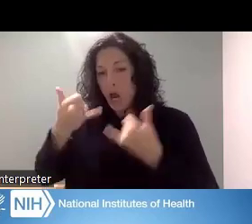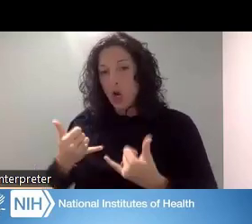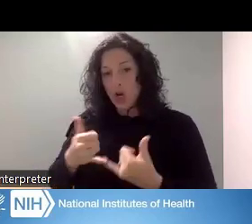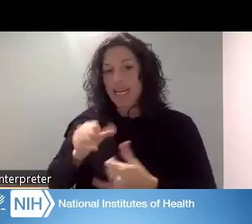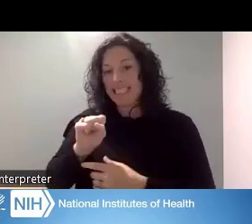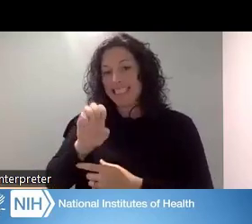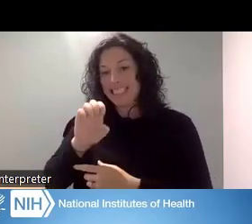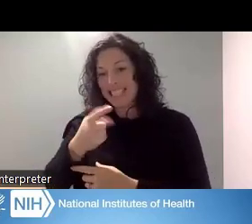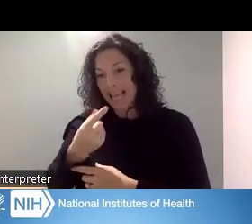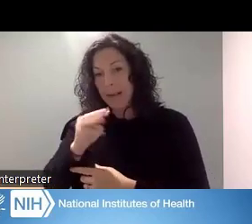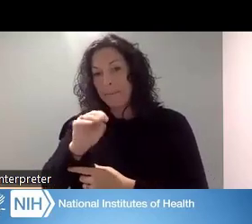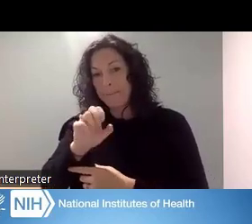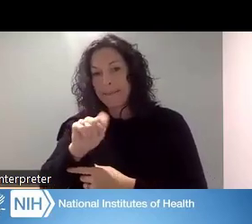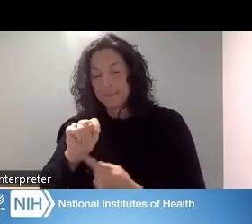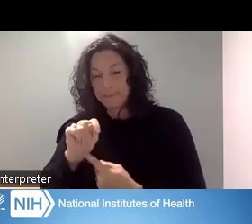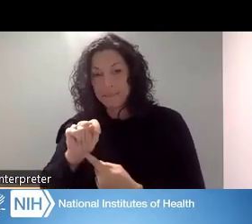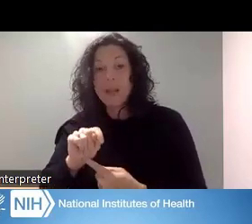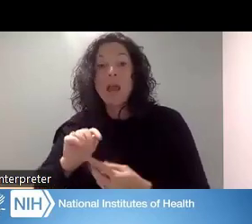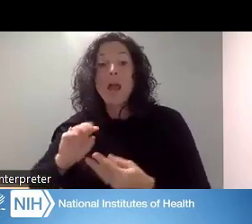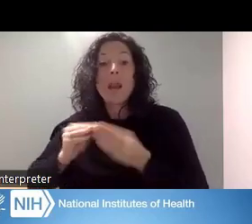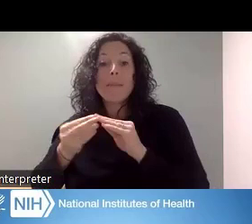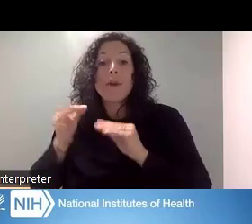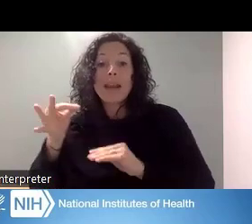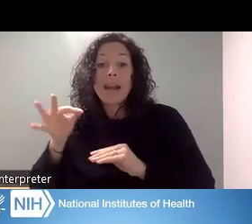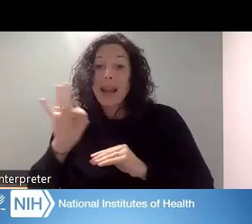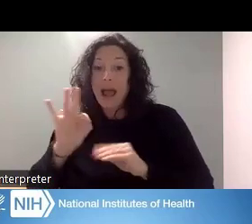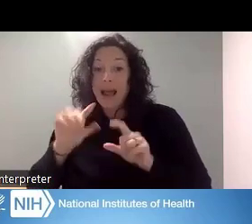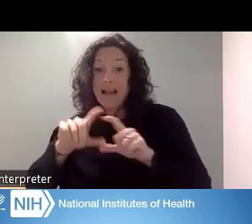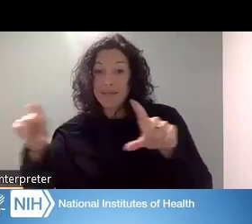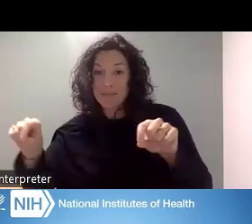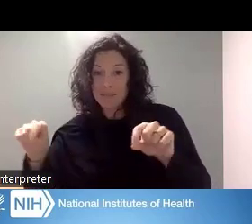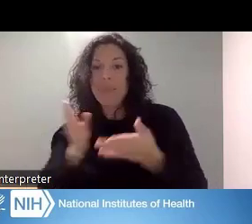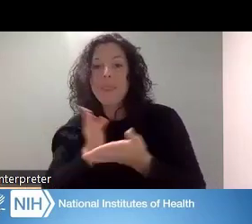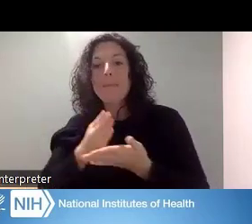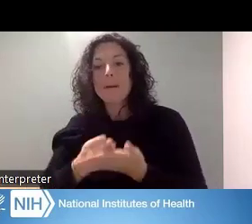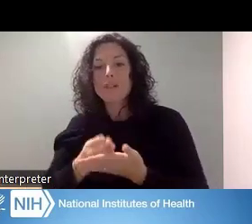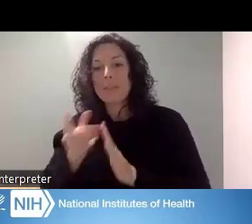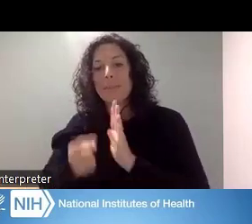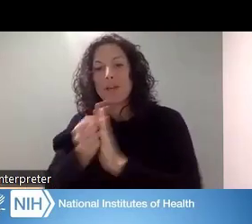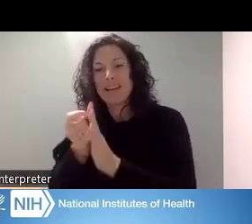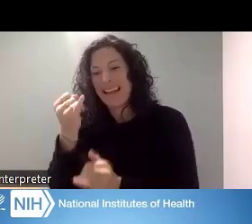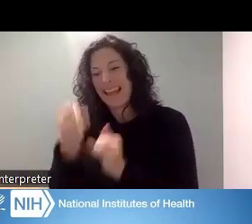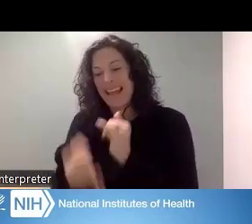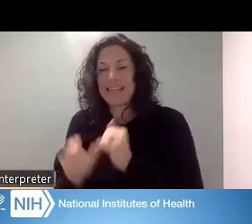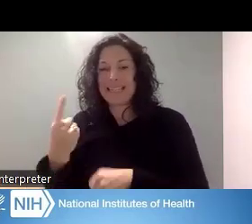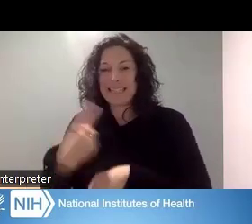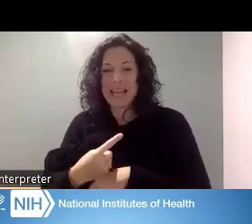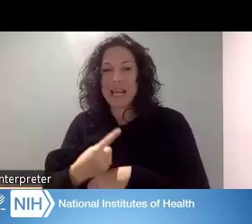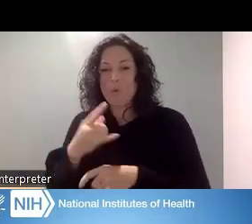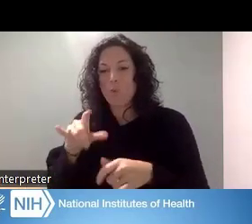In field 9 represents the budget period end date within the current competitive segment,